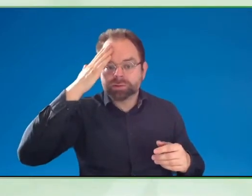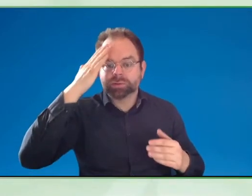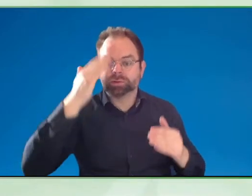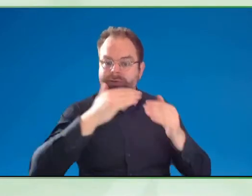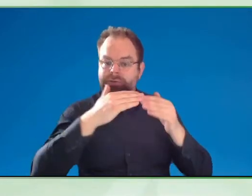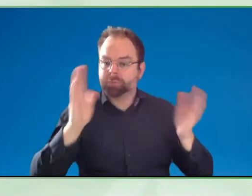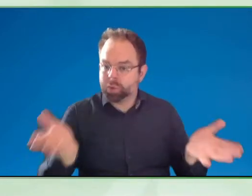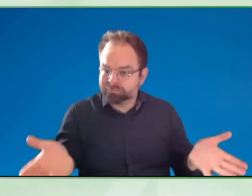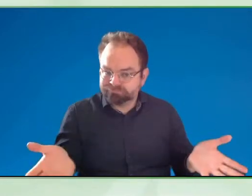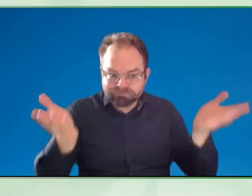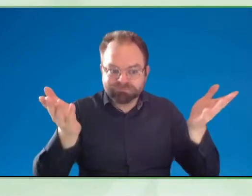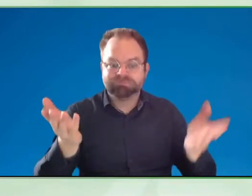a long way.